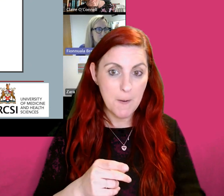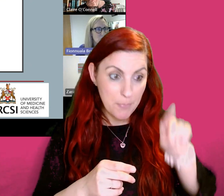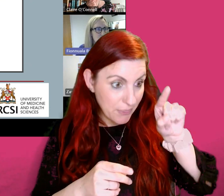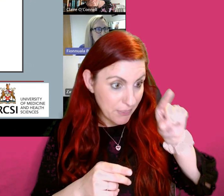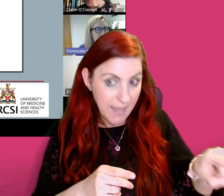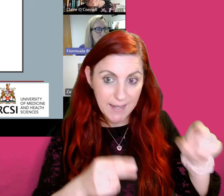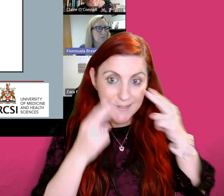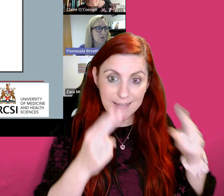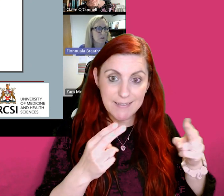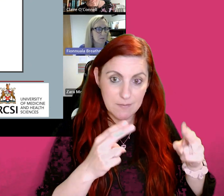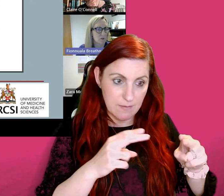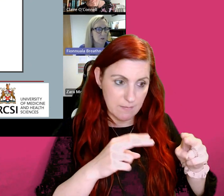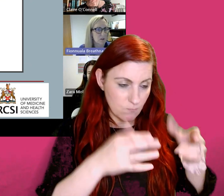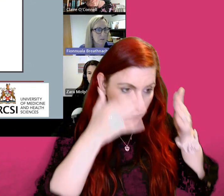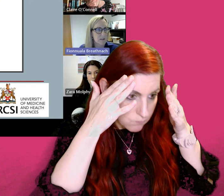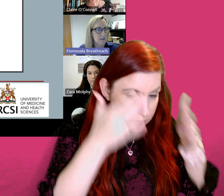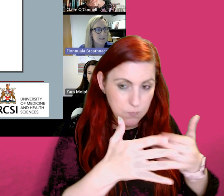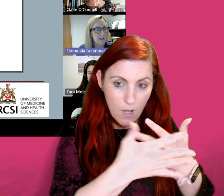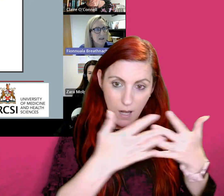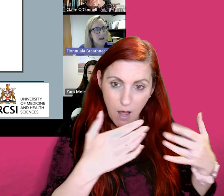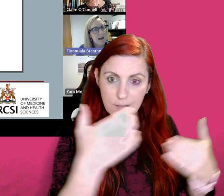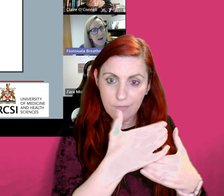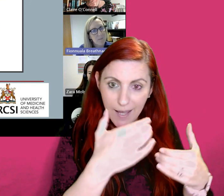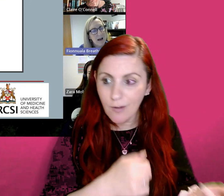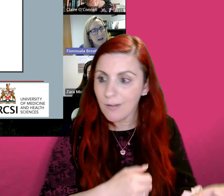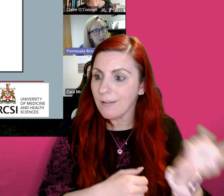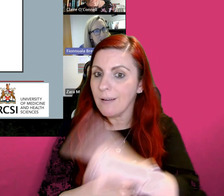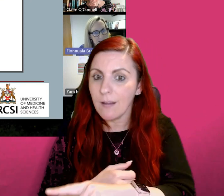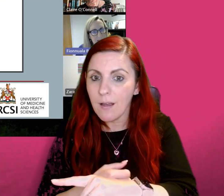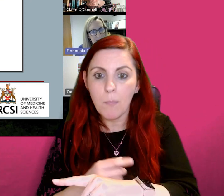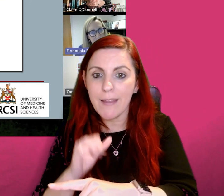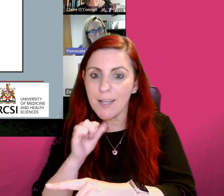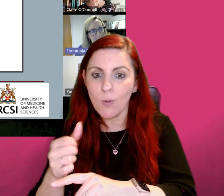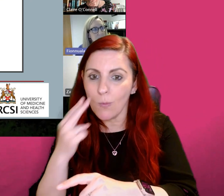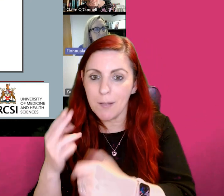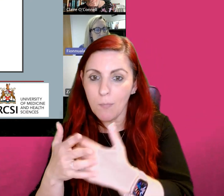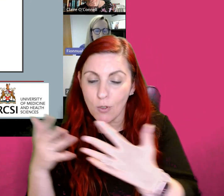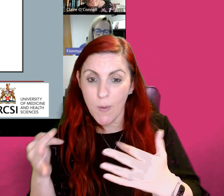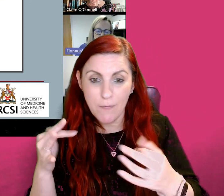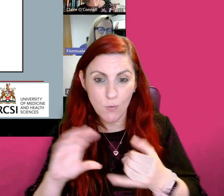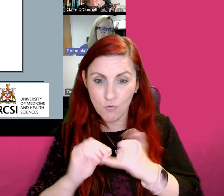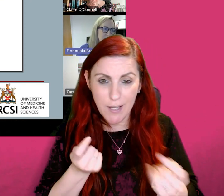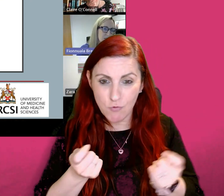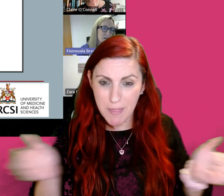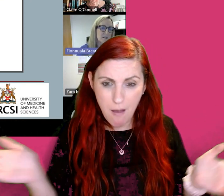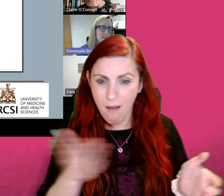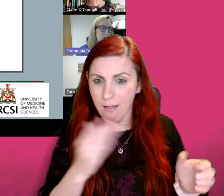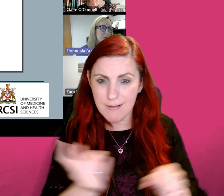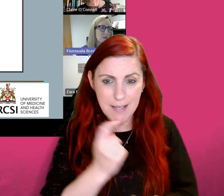is required of type 1 and type two diabetes um and in this at the the same time over medicalize women